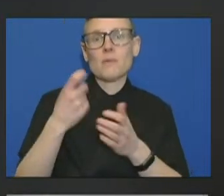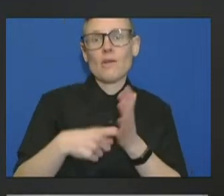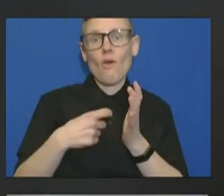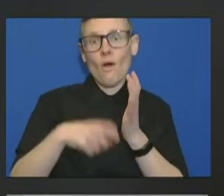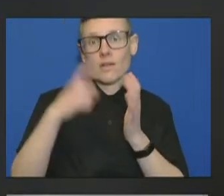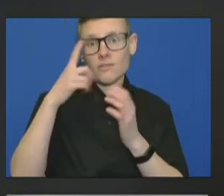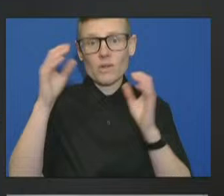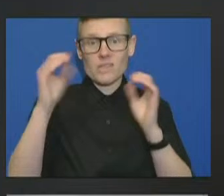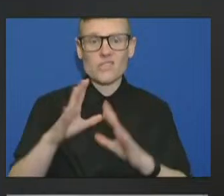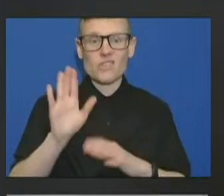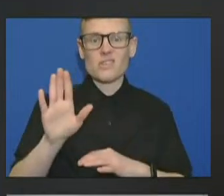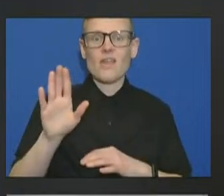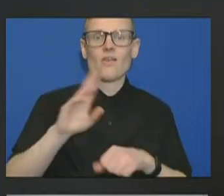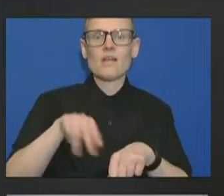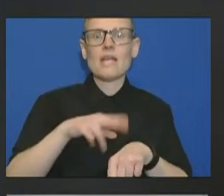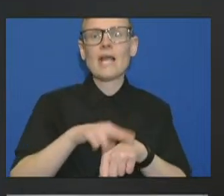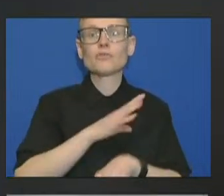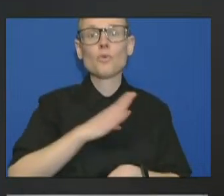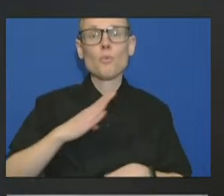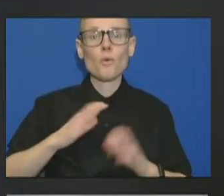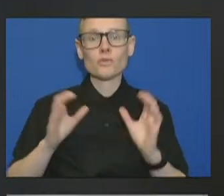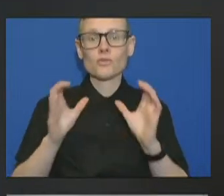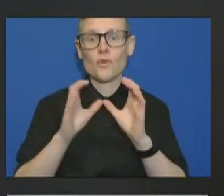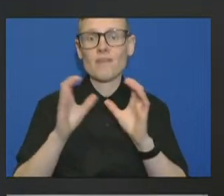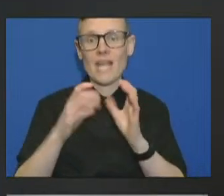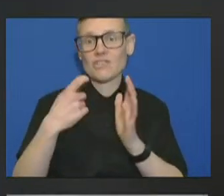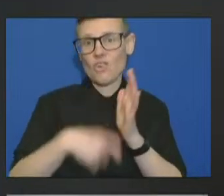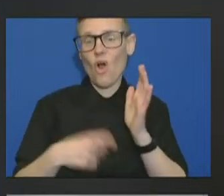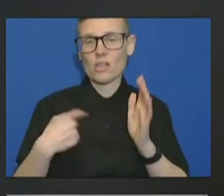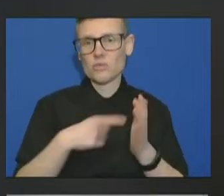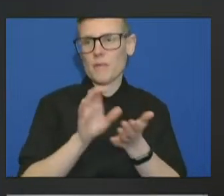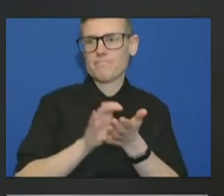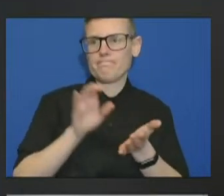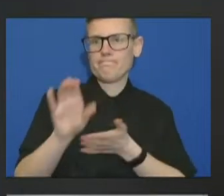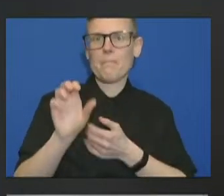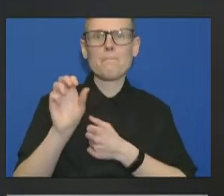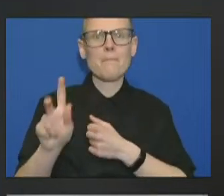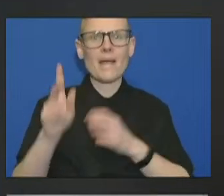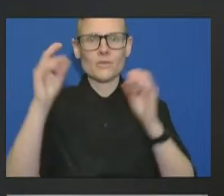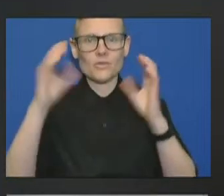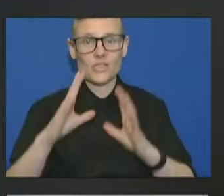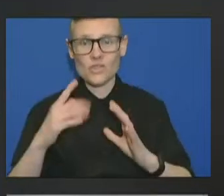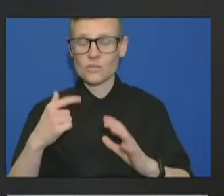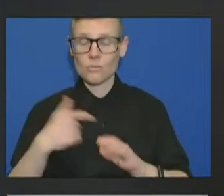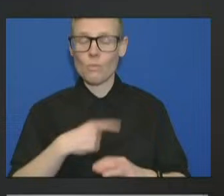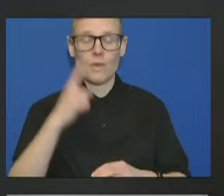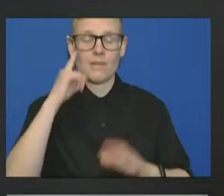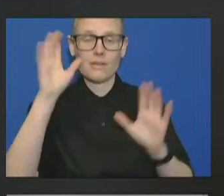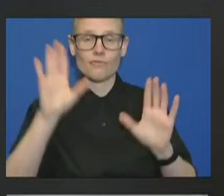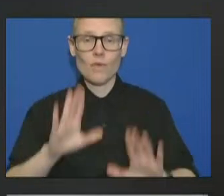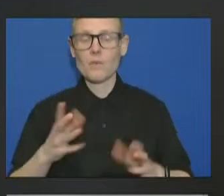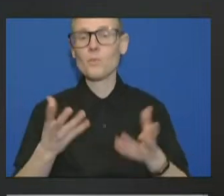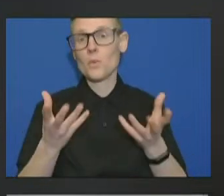reimbursement costs to earn and maintain the national board certification. Gladly. We think